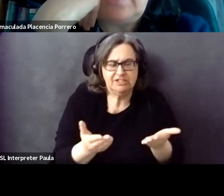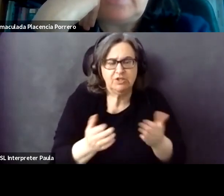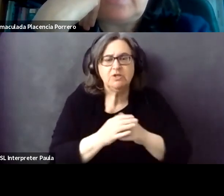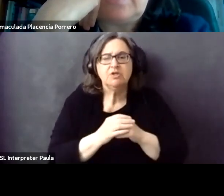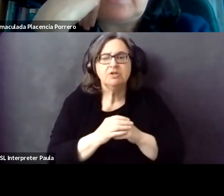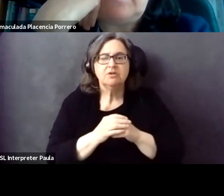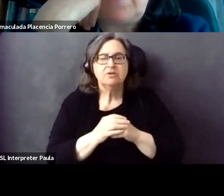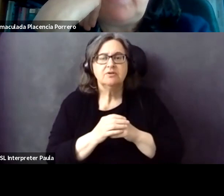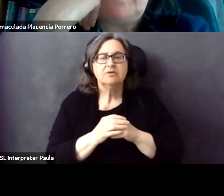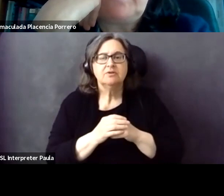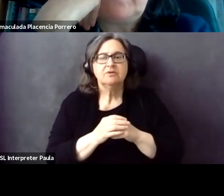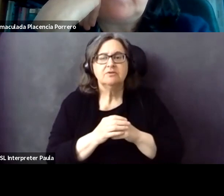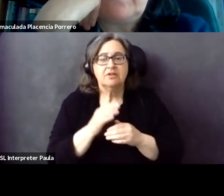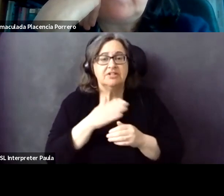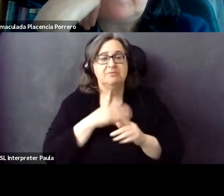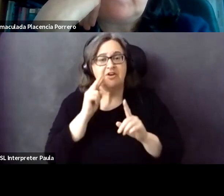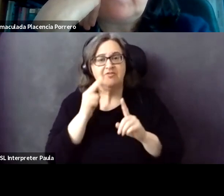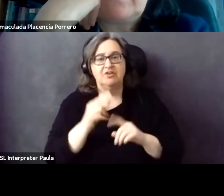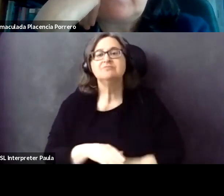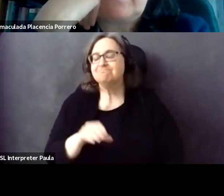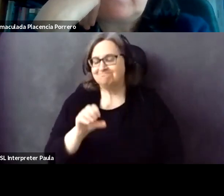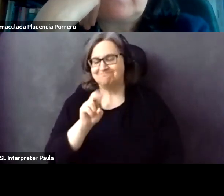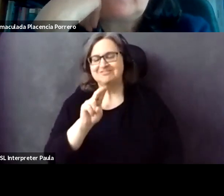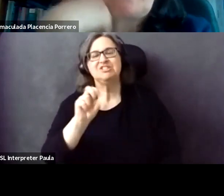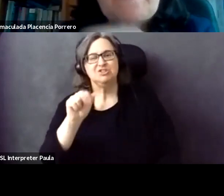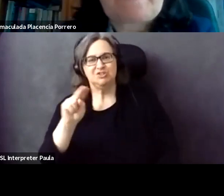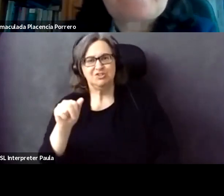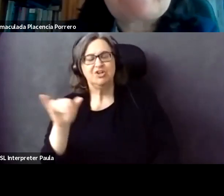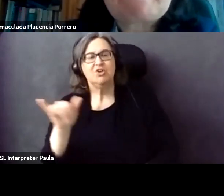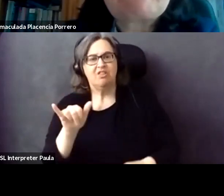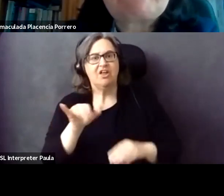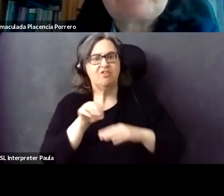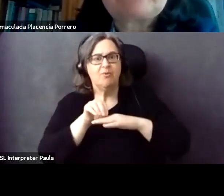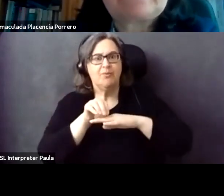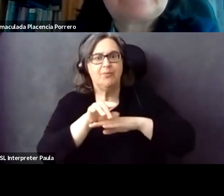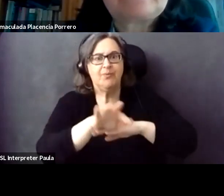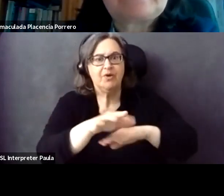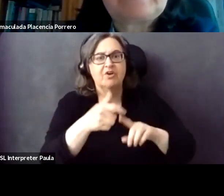of products that might not be as specific captured here. So this is really my view